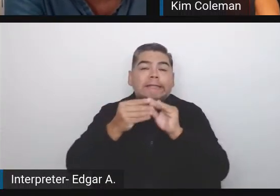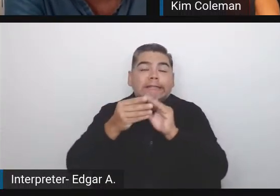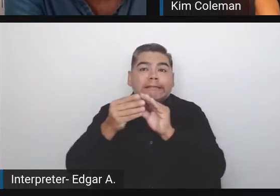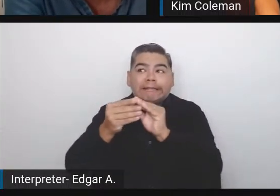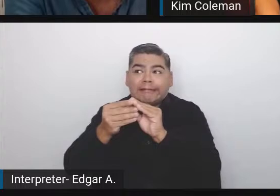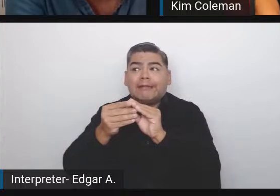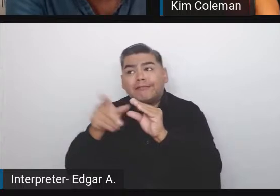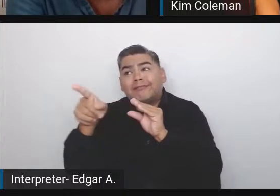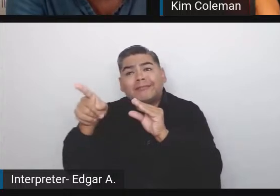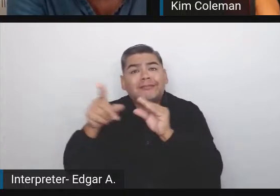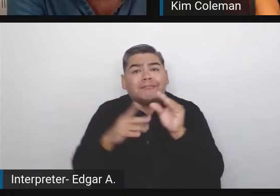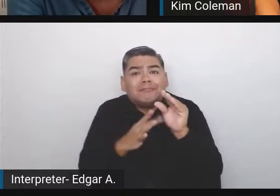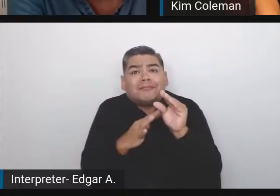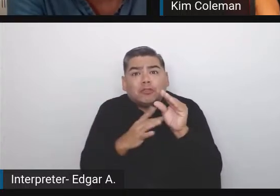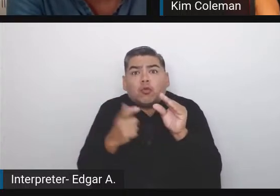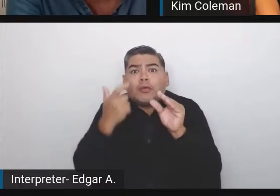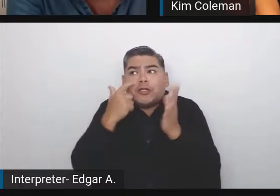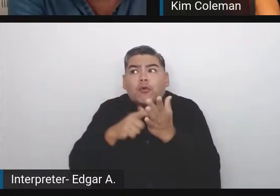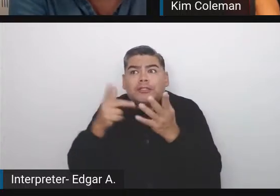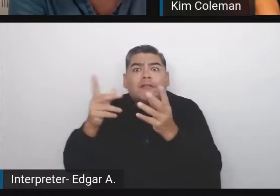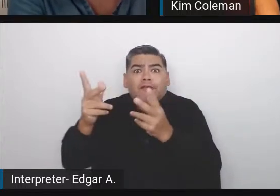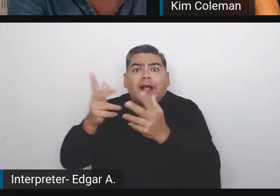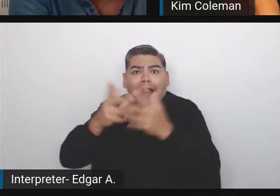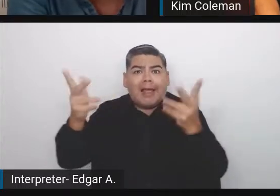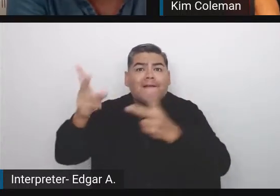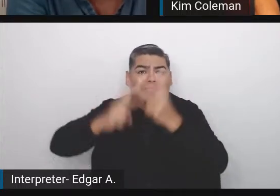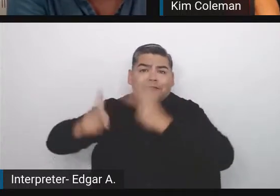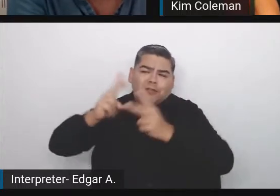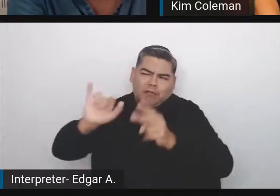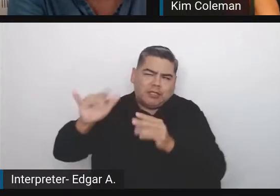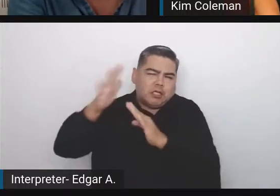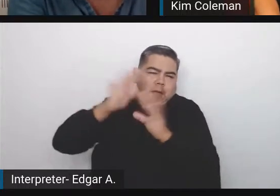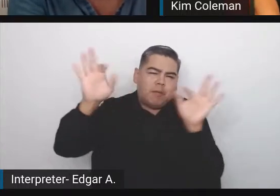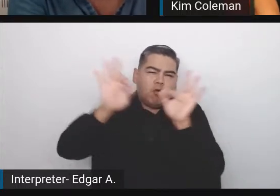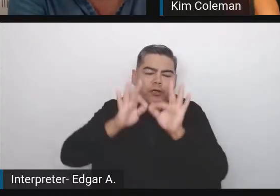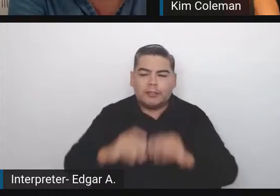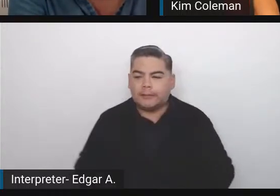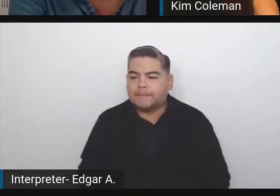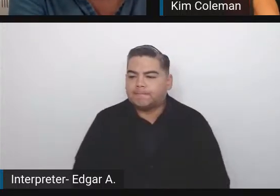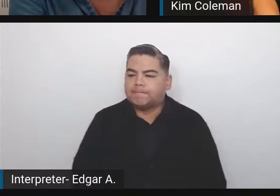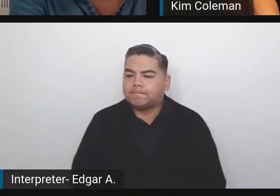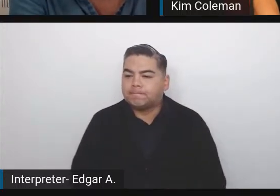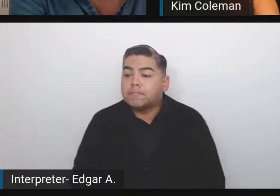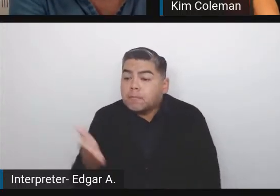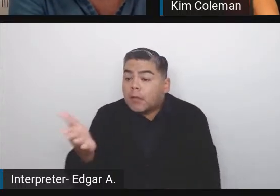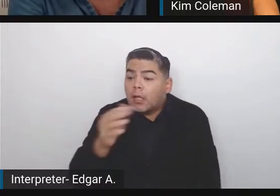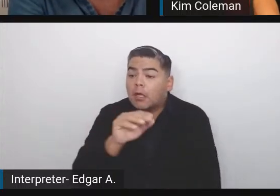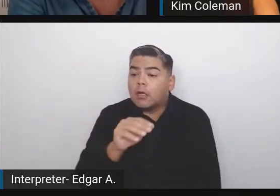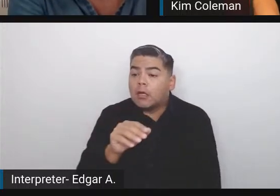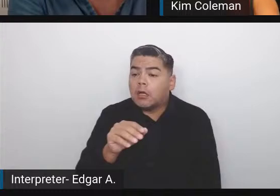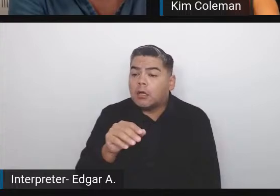the annual check-in might be enough Anna Ingeborg Linnet: Yes and people are coming insane good stuff. Hope of something is really wrong people will say it